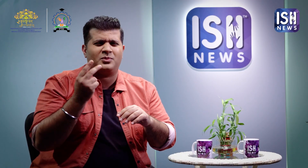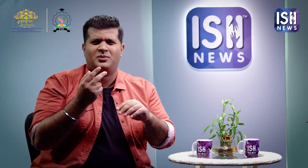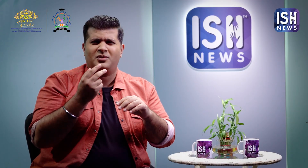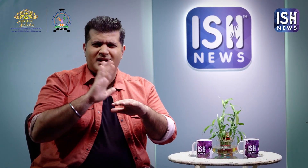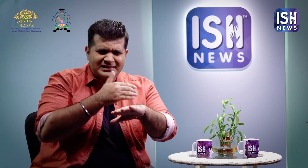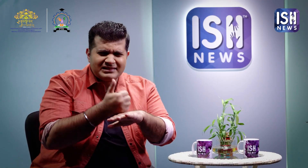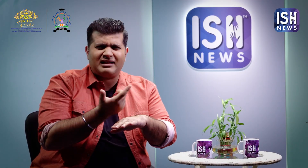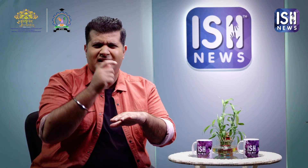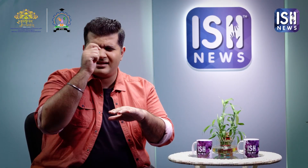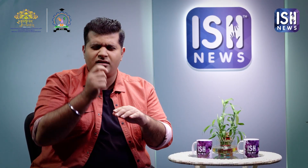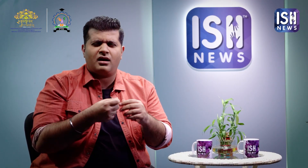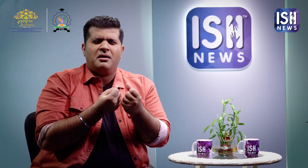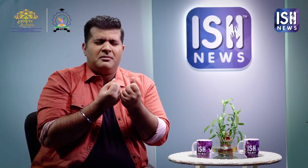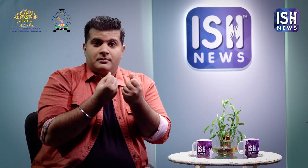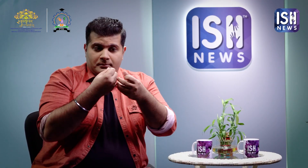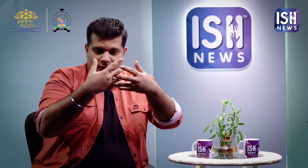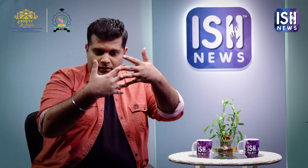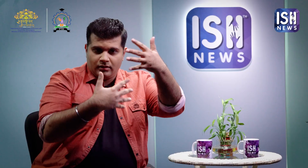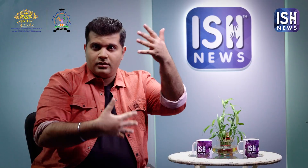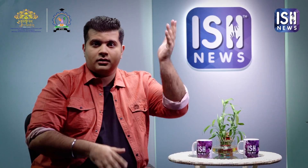established ISHARAA, English circulum and many more.